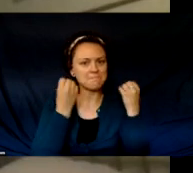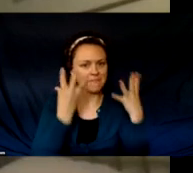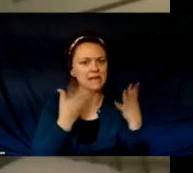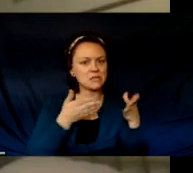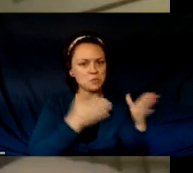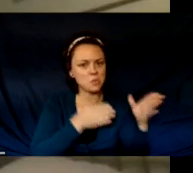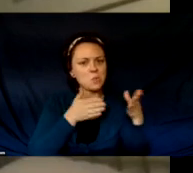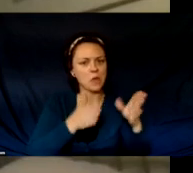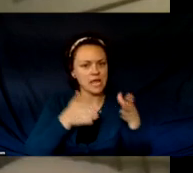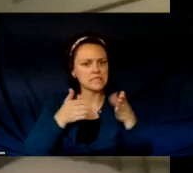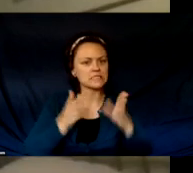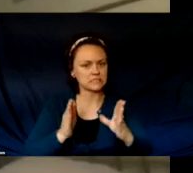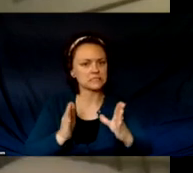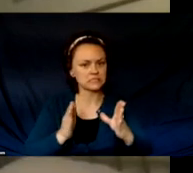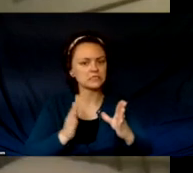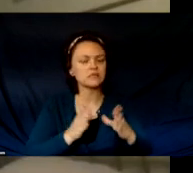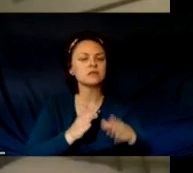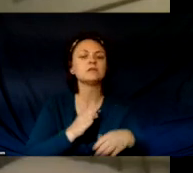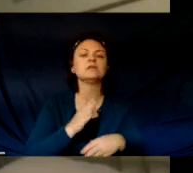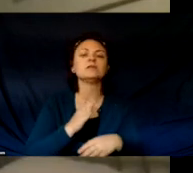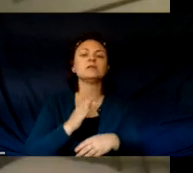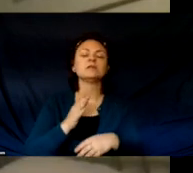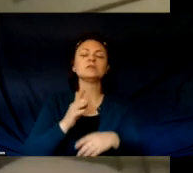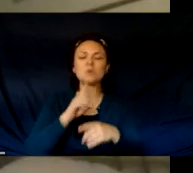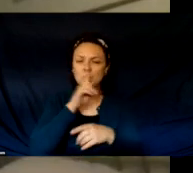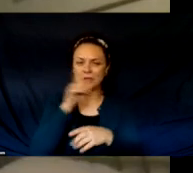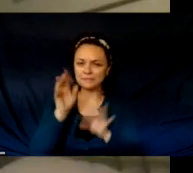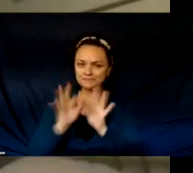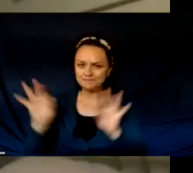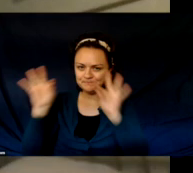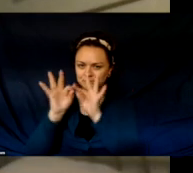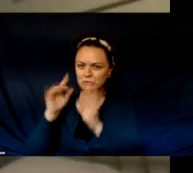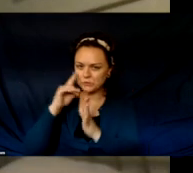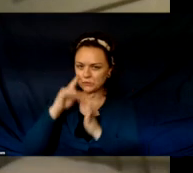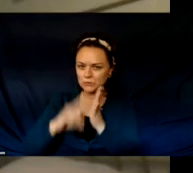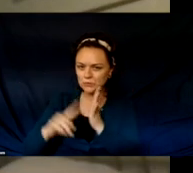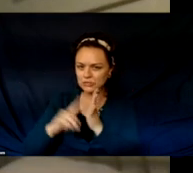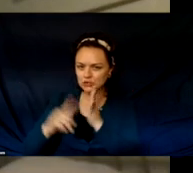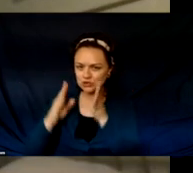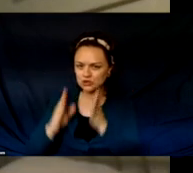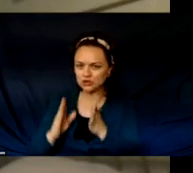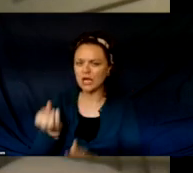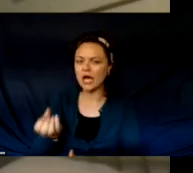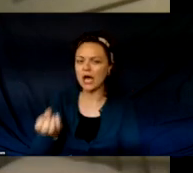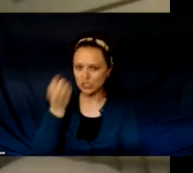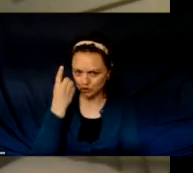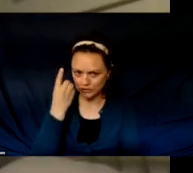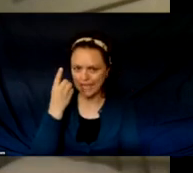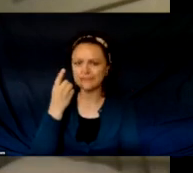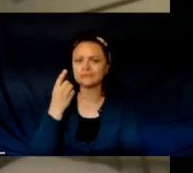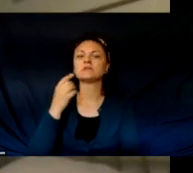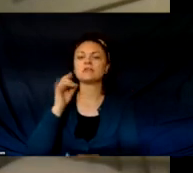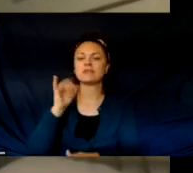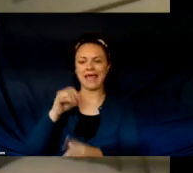It's important that researchers understand that, understand the history of that,